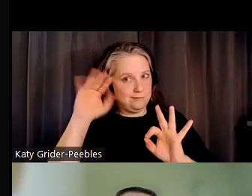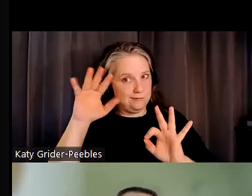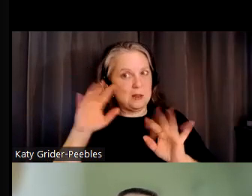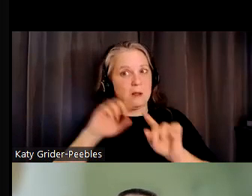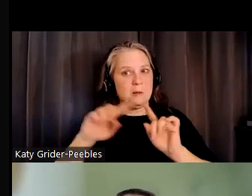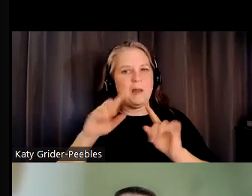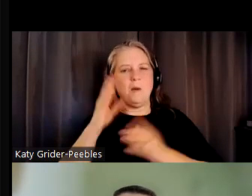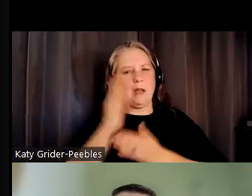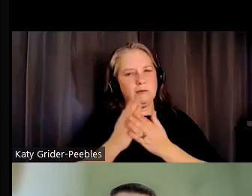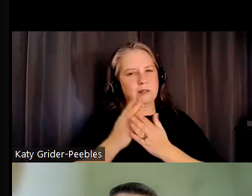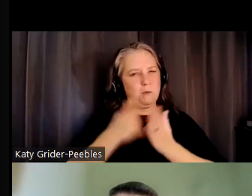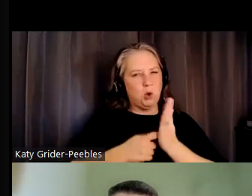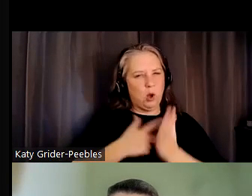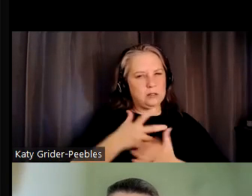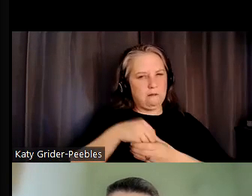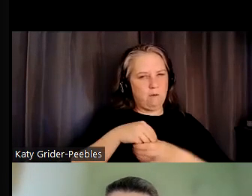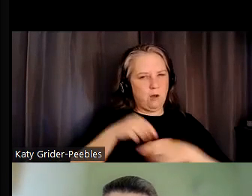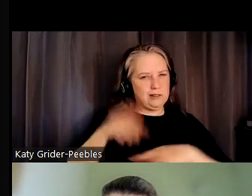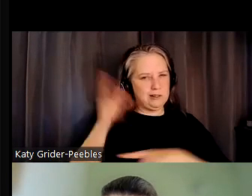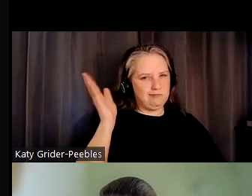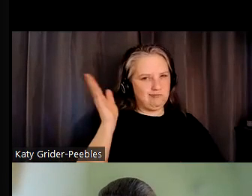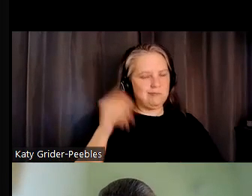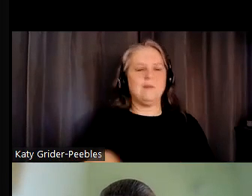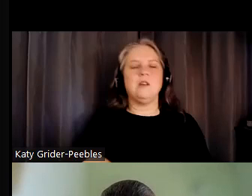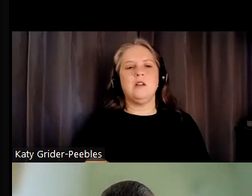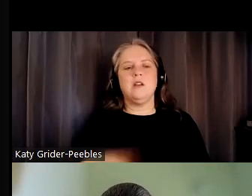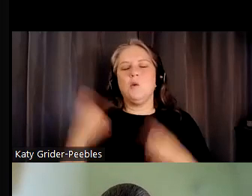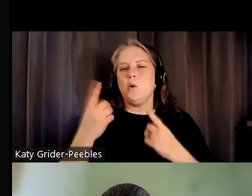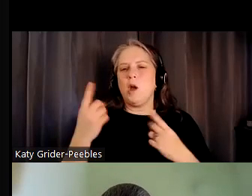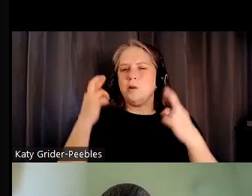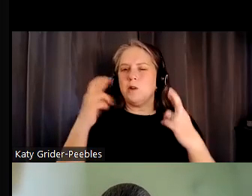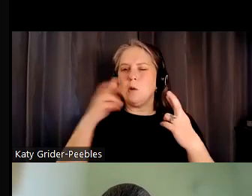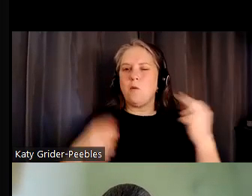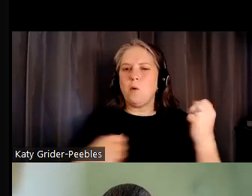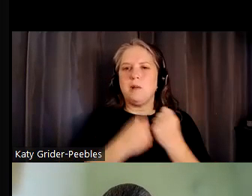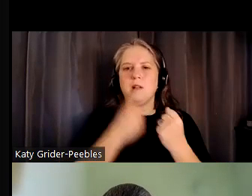We are looking for sponsors always to help pay for speakers, ASL